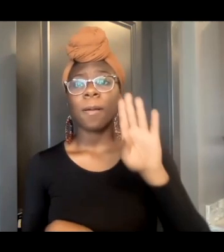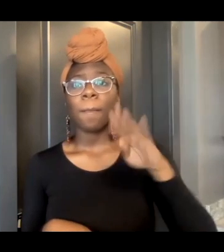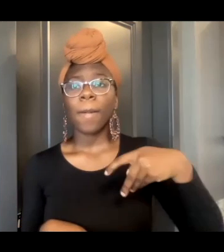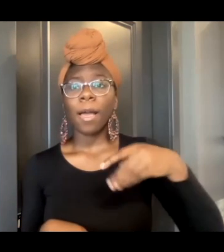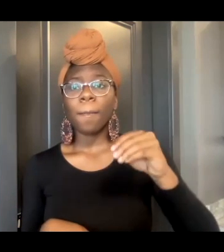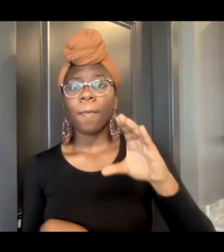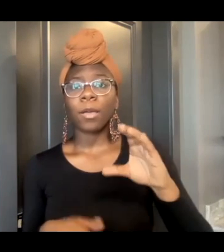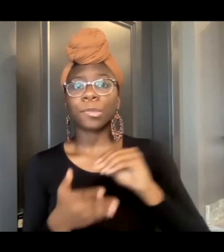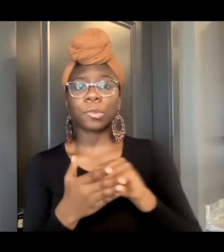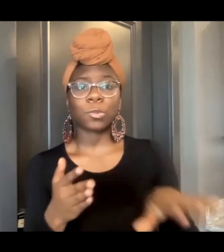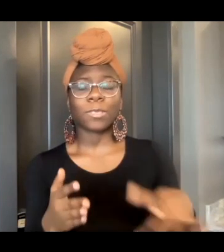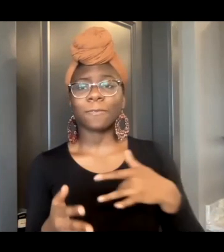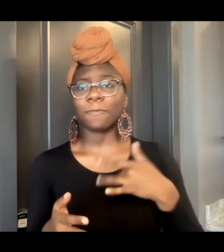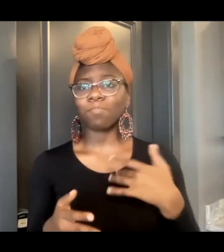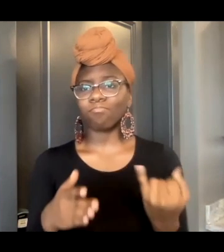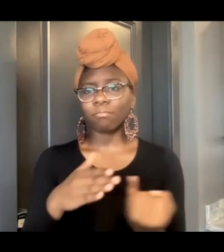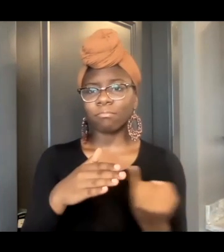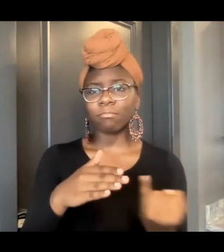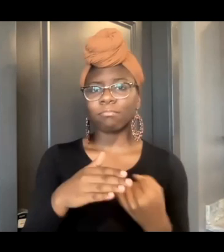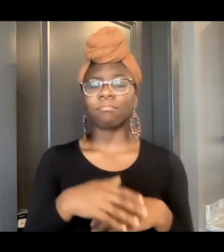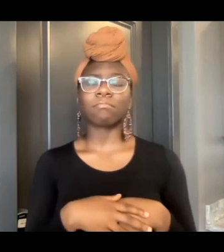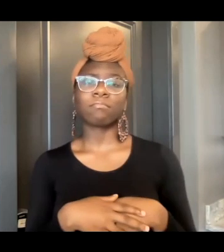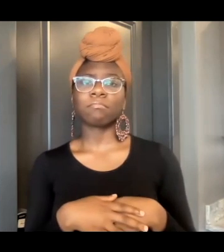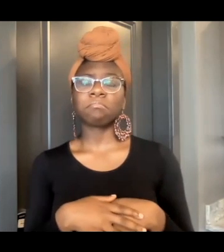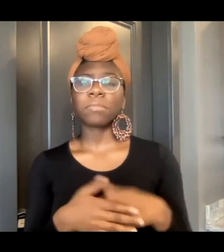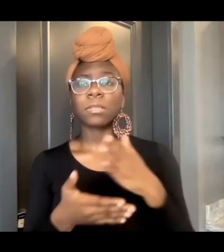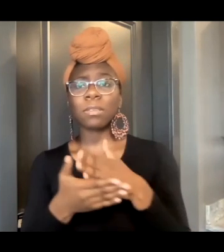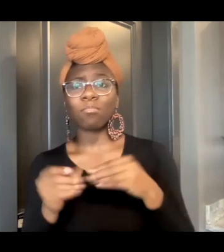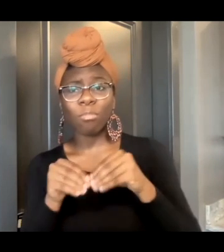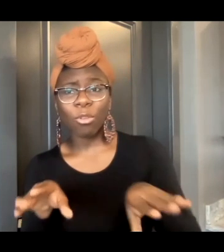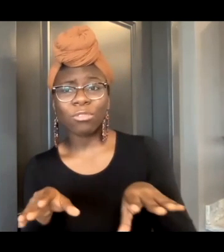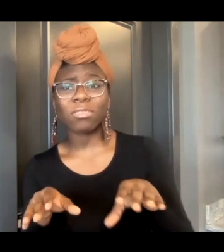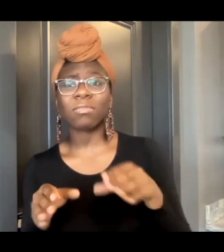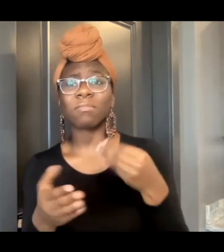In a broad sense, many BIPOC students mentioned that they felt isolated,